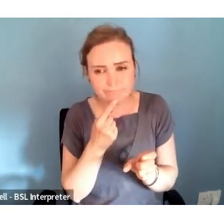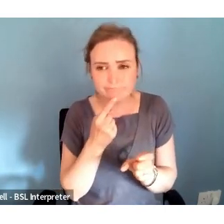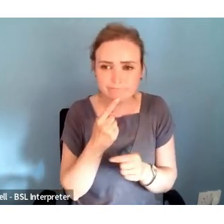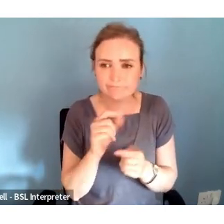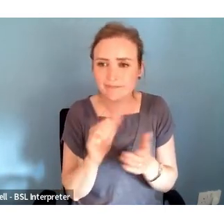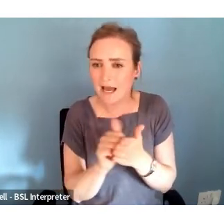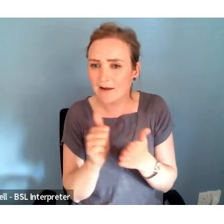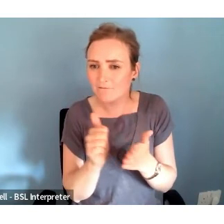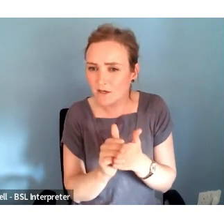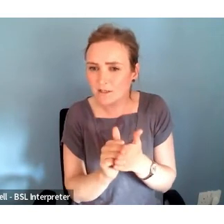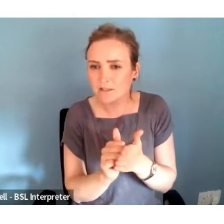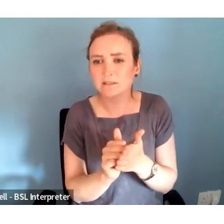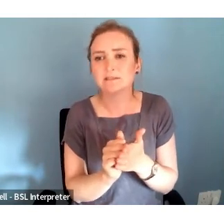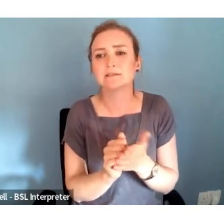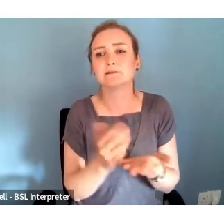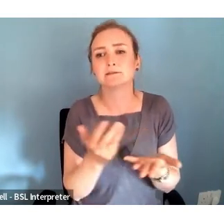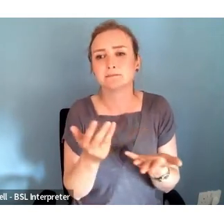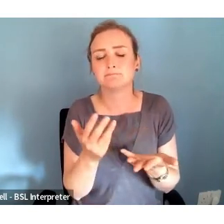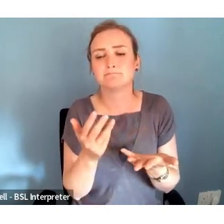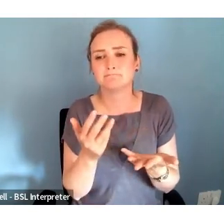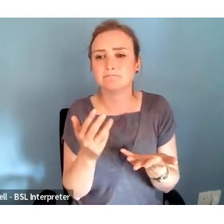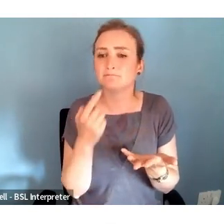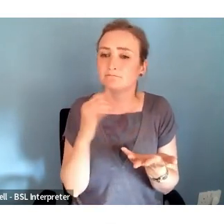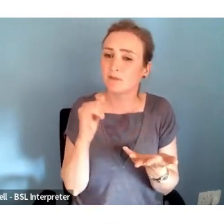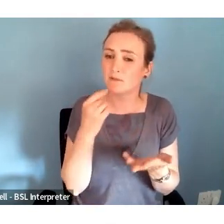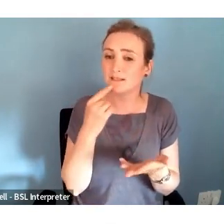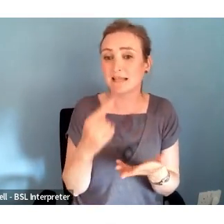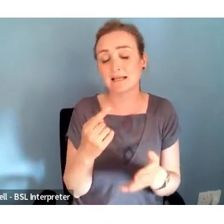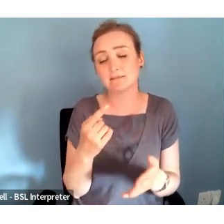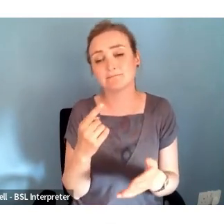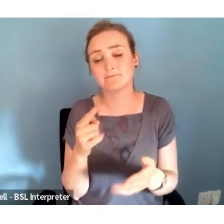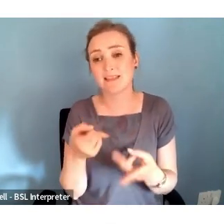ed interviews for disabled people is part of the disability confidence